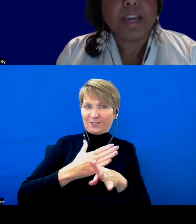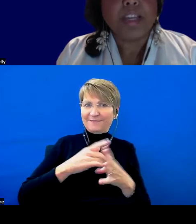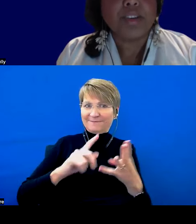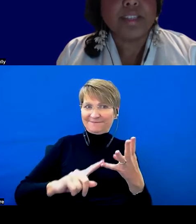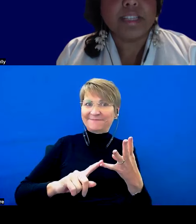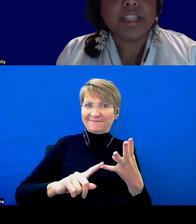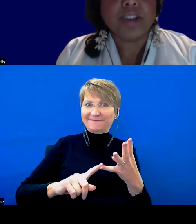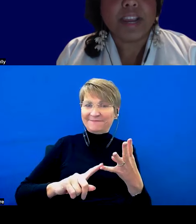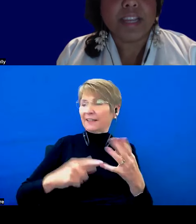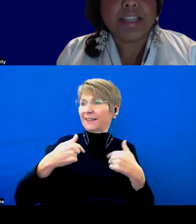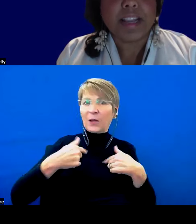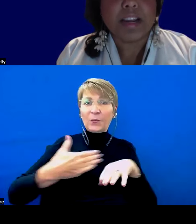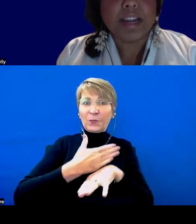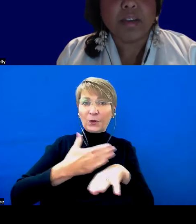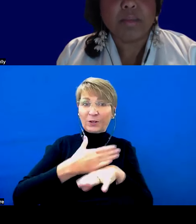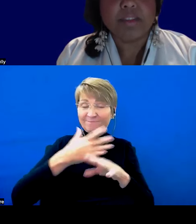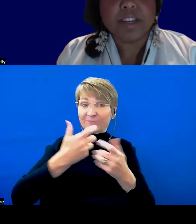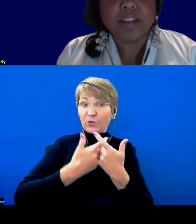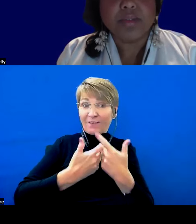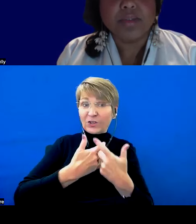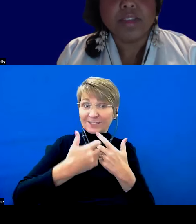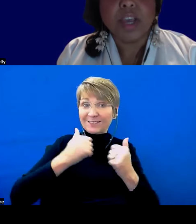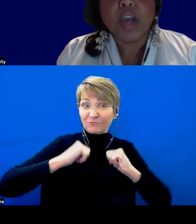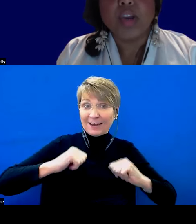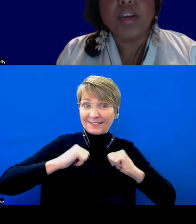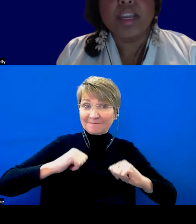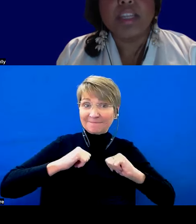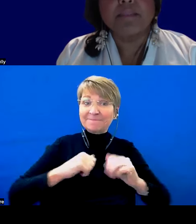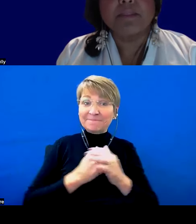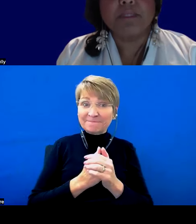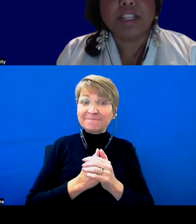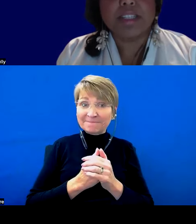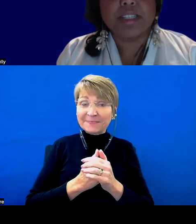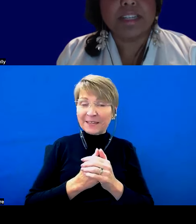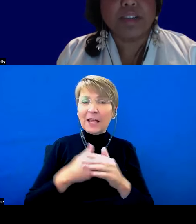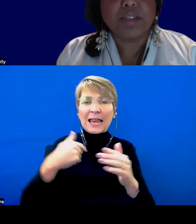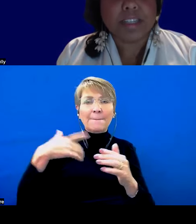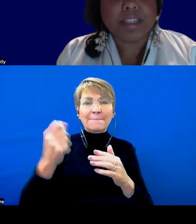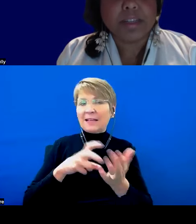university trained allied health professionals who need to be registered and accredited with